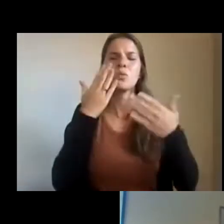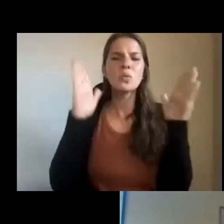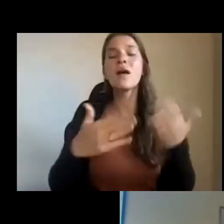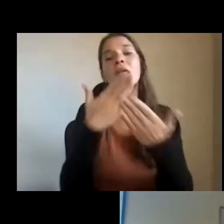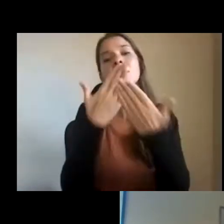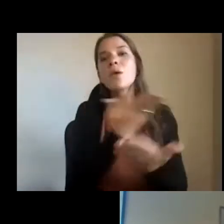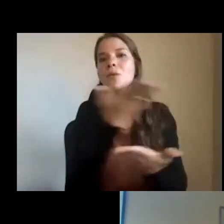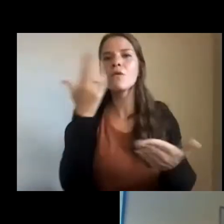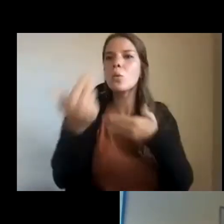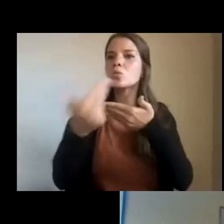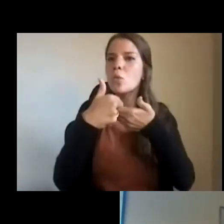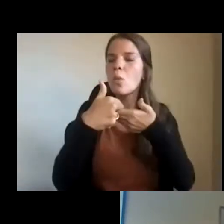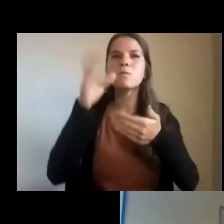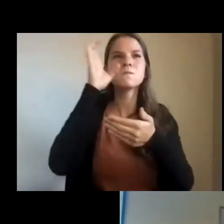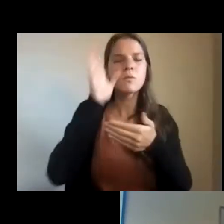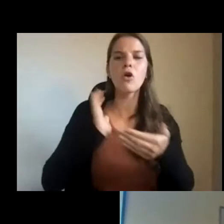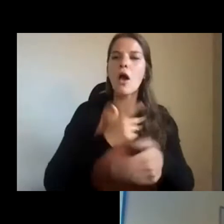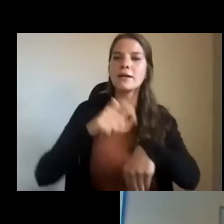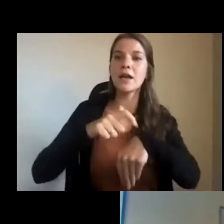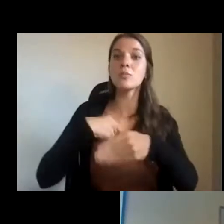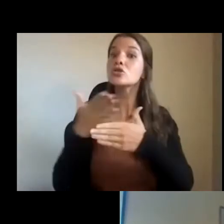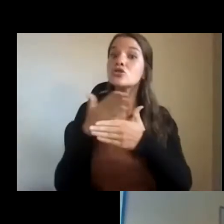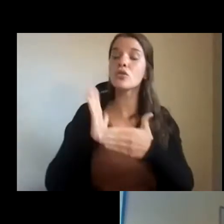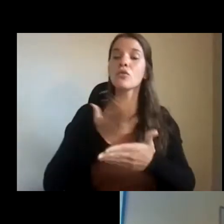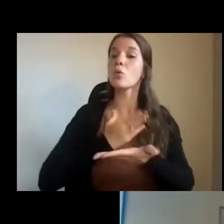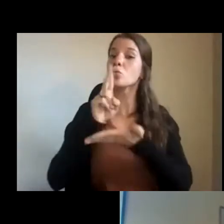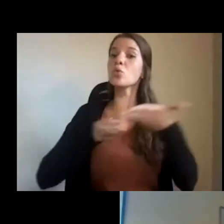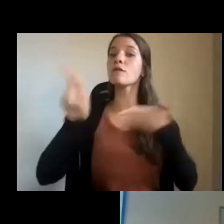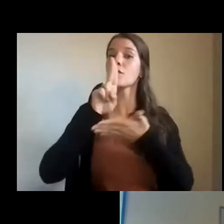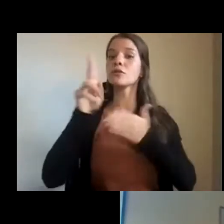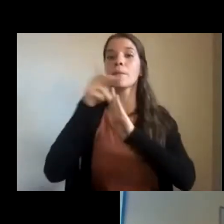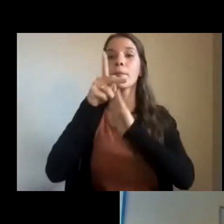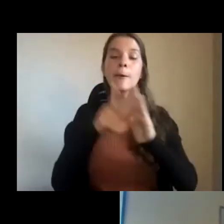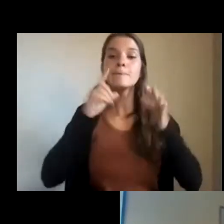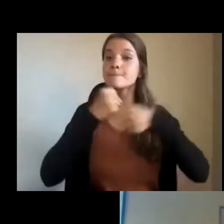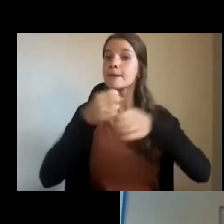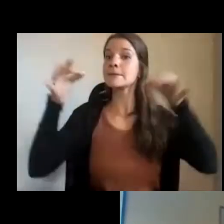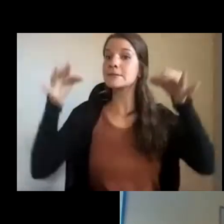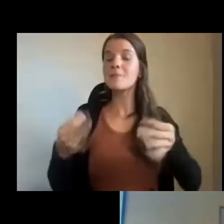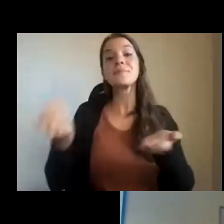a little bit more around some of that University decision making. Again my name is Sarah. I